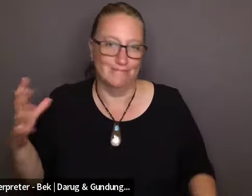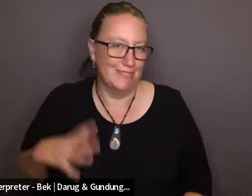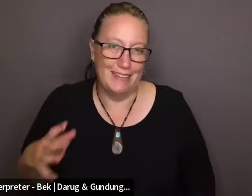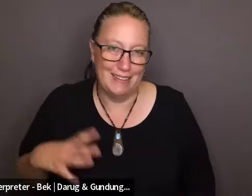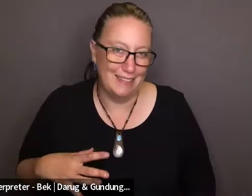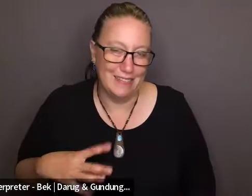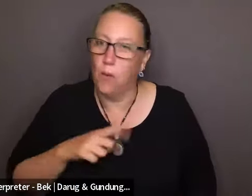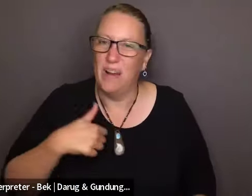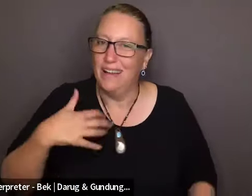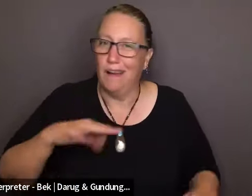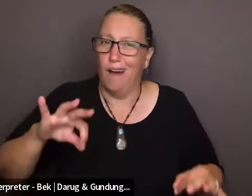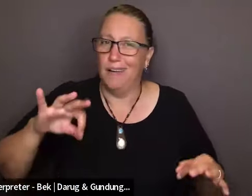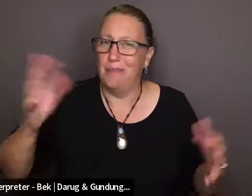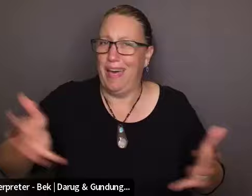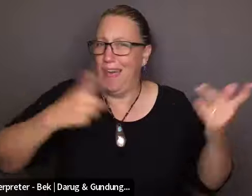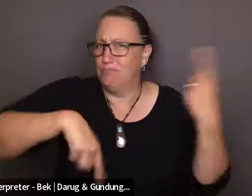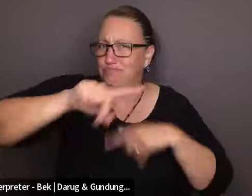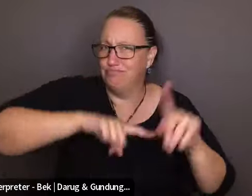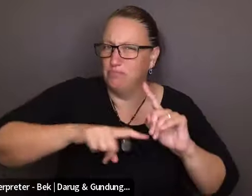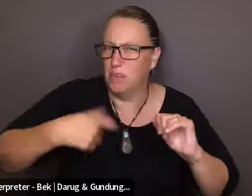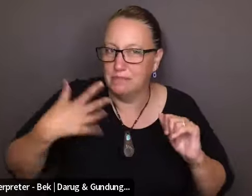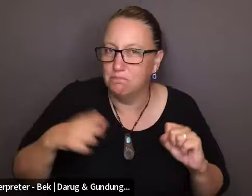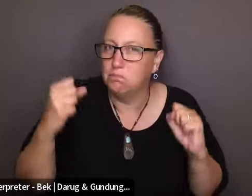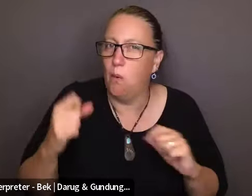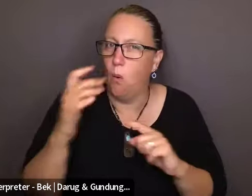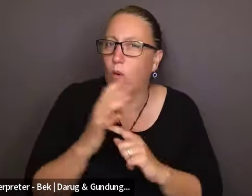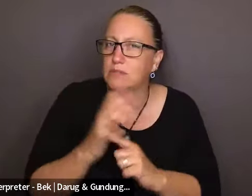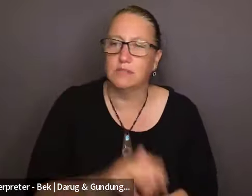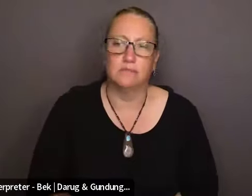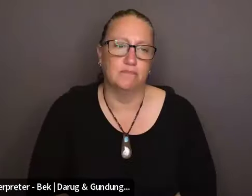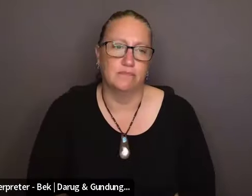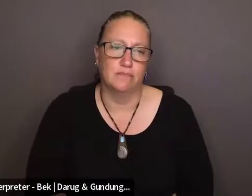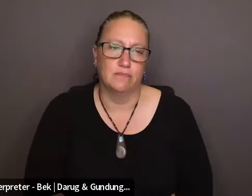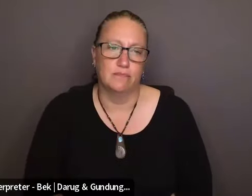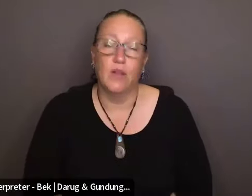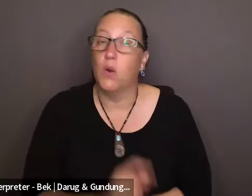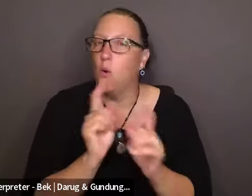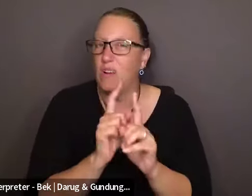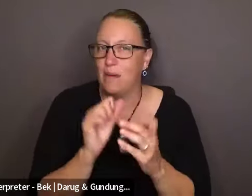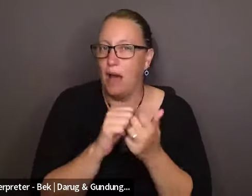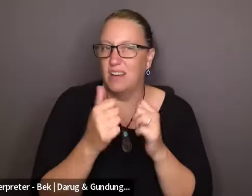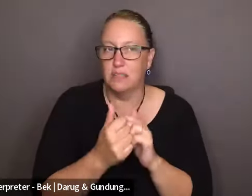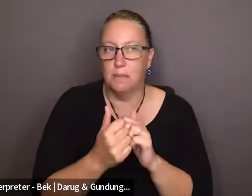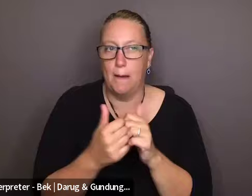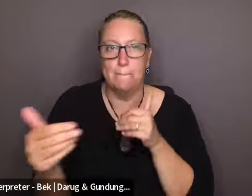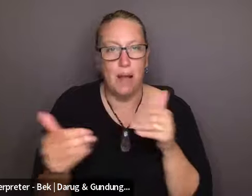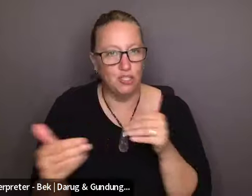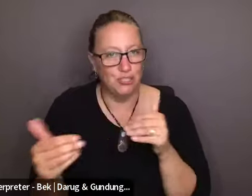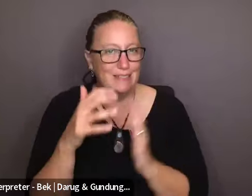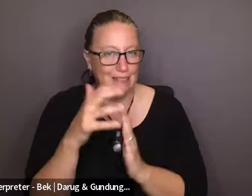of coffee or something else strong after you look at the dollar figures involved, but this is - we're not mucking